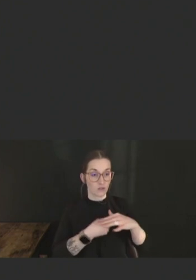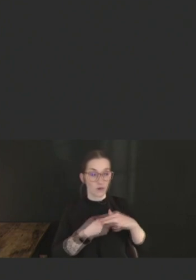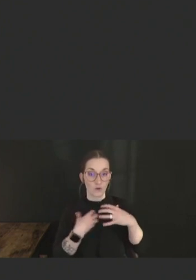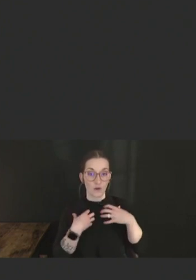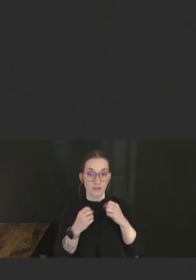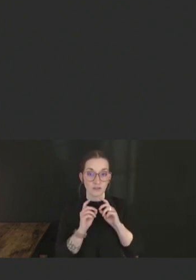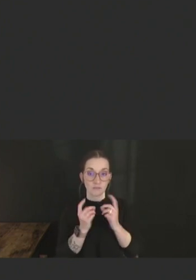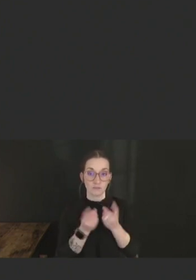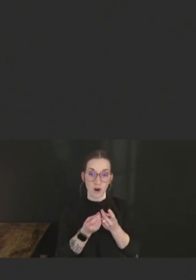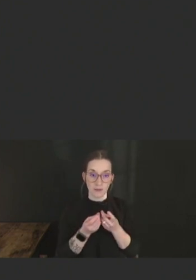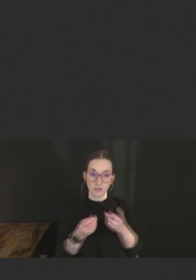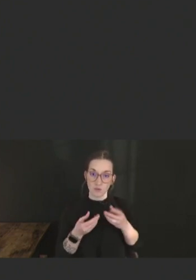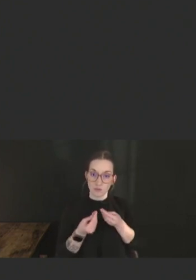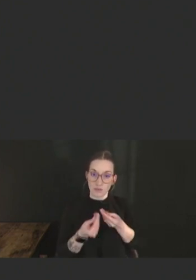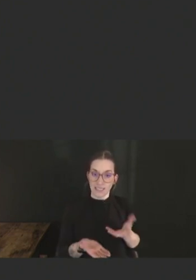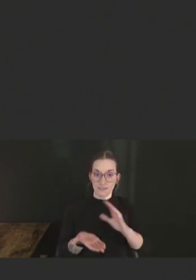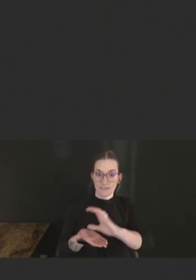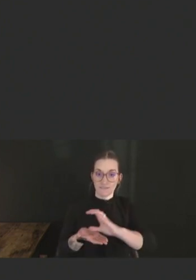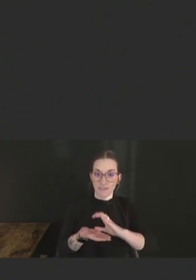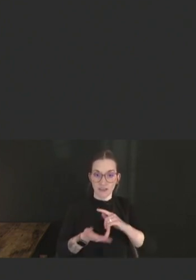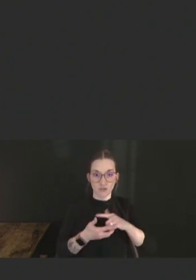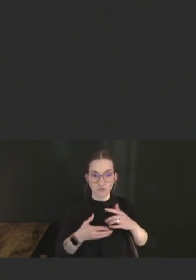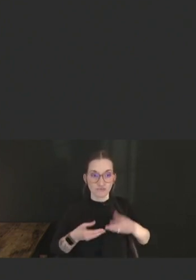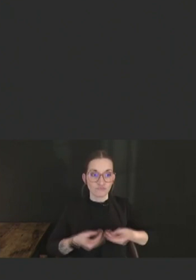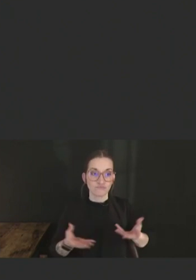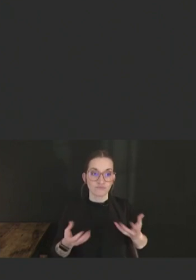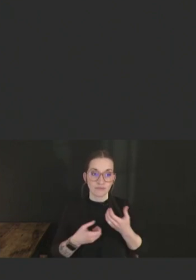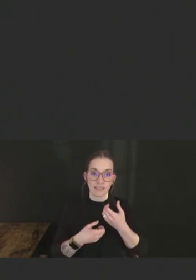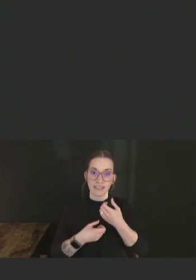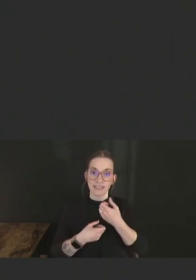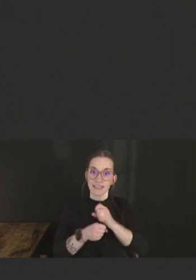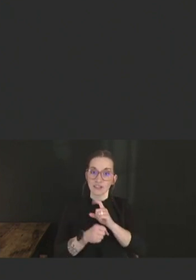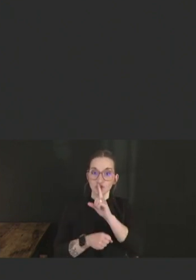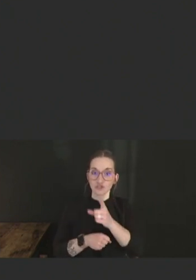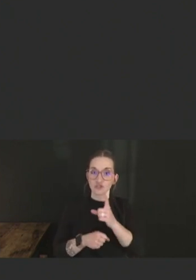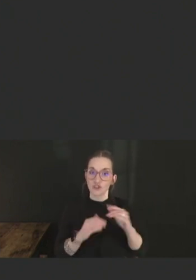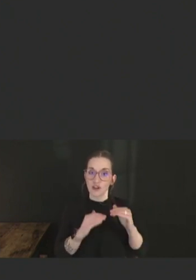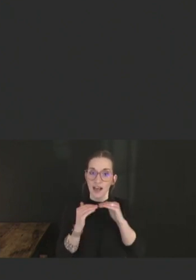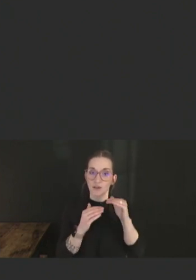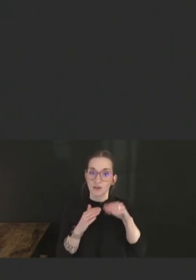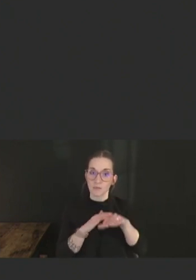Community Assessment to ensure equitable access to vaccination for priority population and